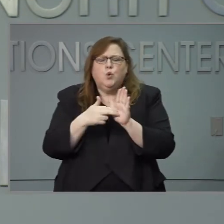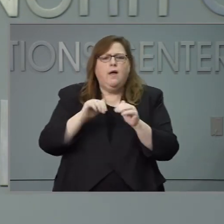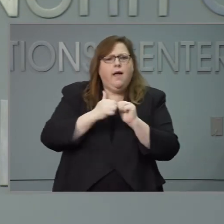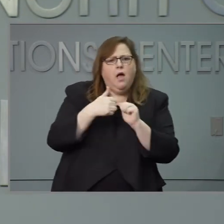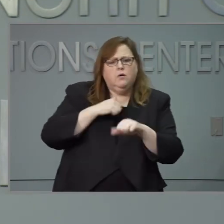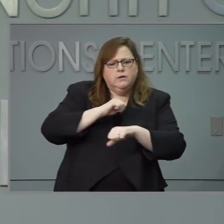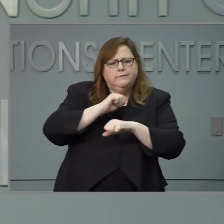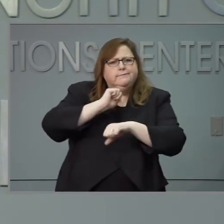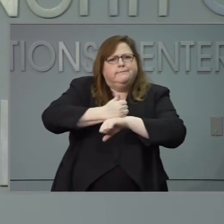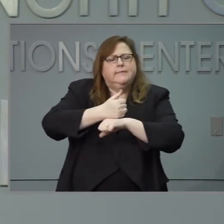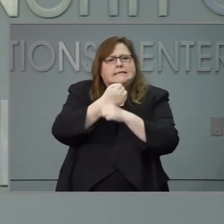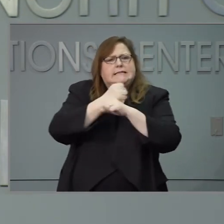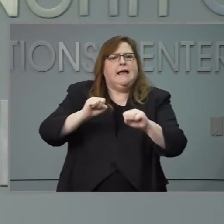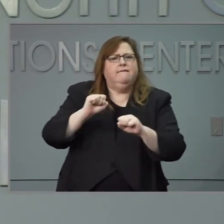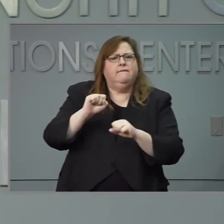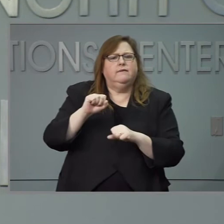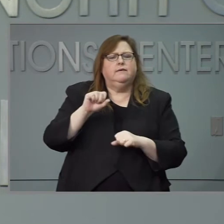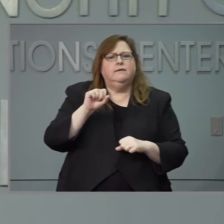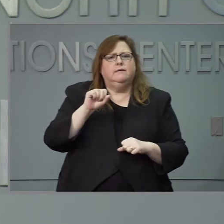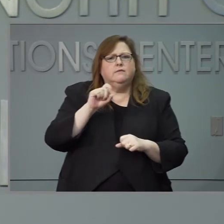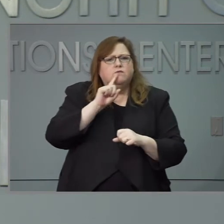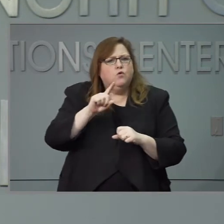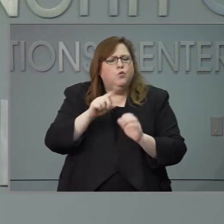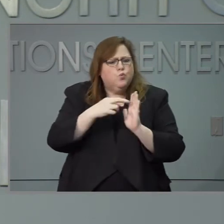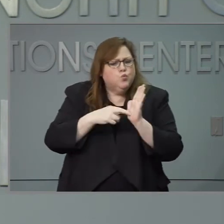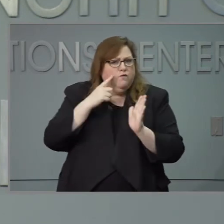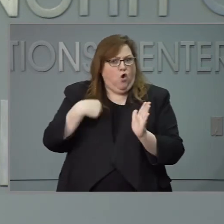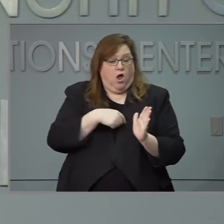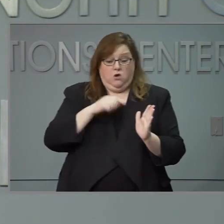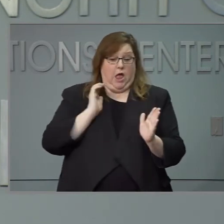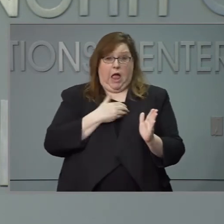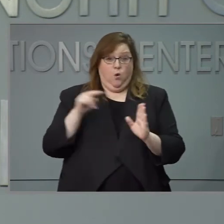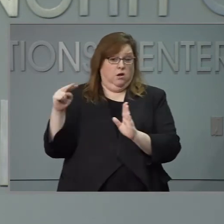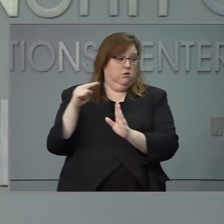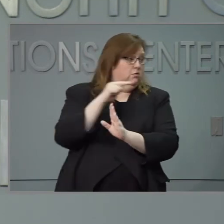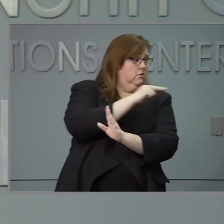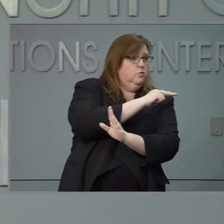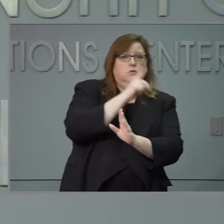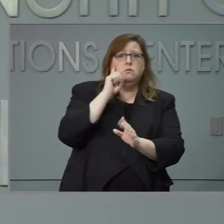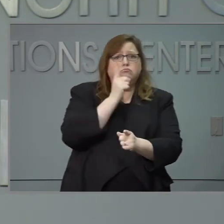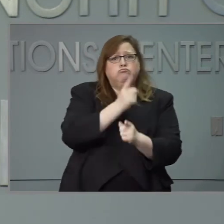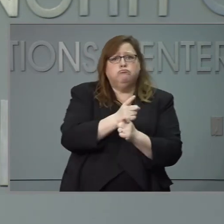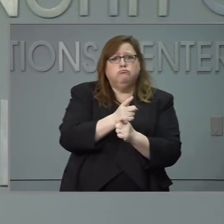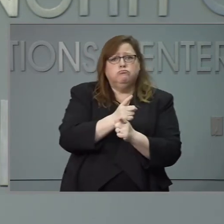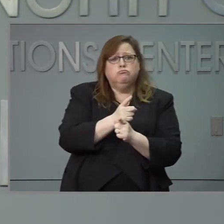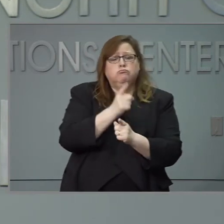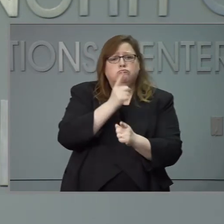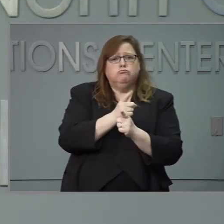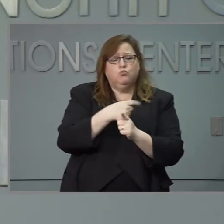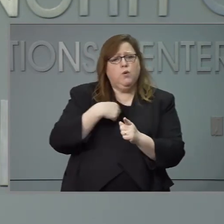QUE CONCENTRARNOS EN LOS EMPLEADOS DEL ESTADO, TENEMOS EMPLEADOS DEL ESTADO QUE MERECEN UN AUMENTO Y TENEMOS QUE